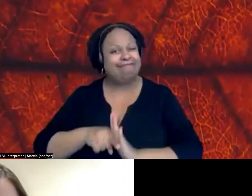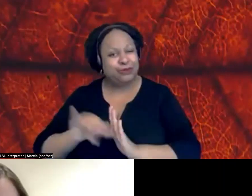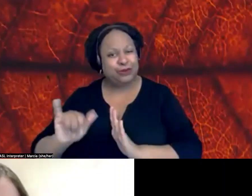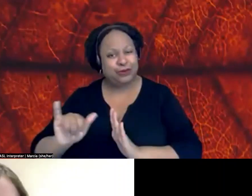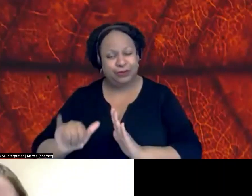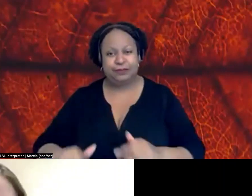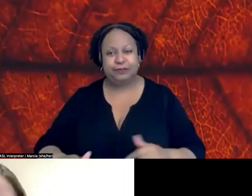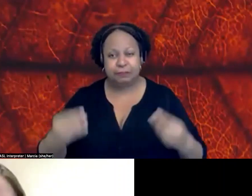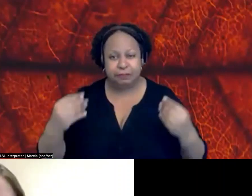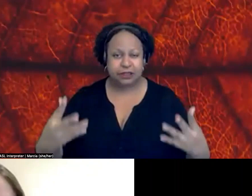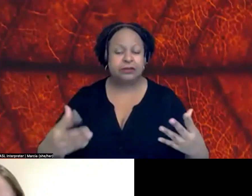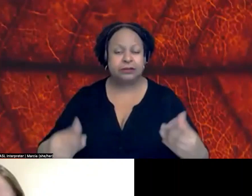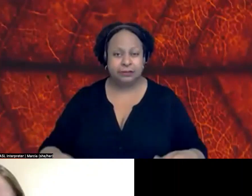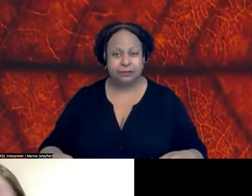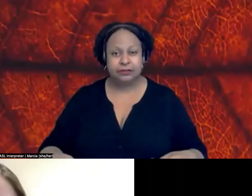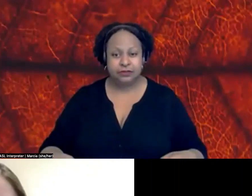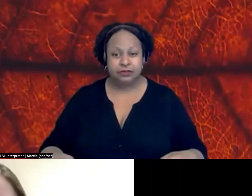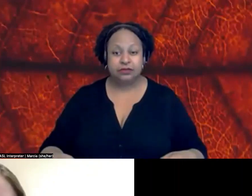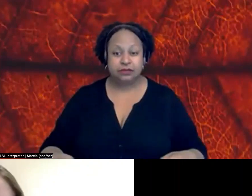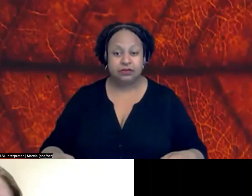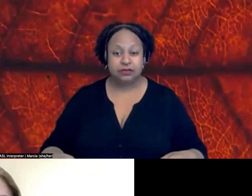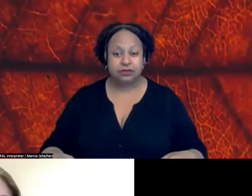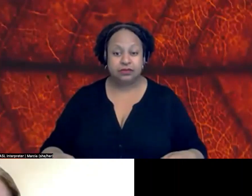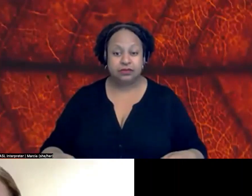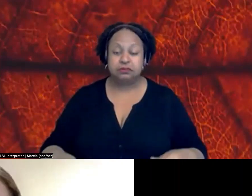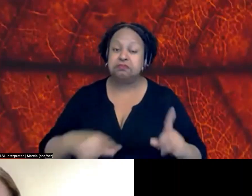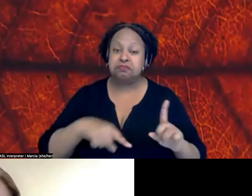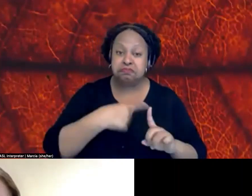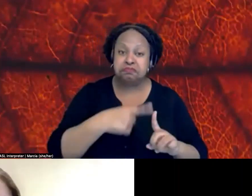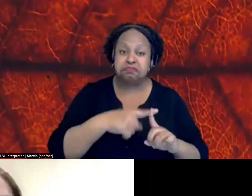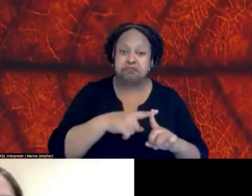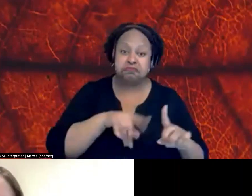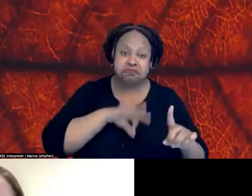So one of the positives I want to mention is that it brought in a